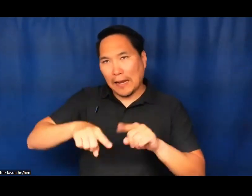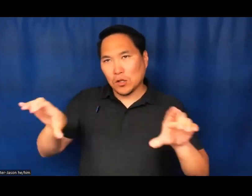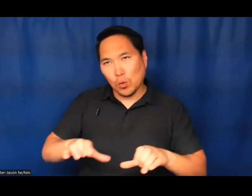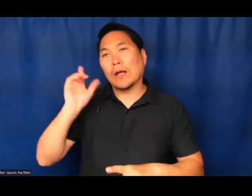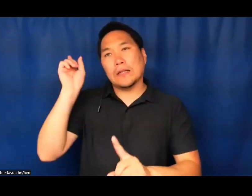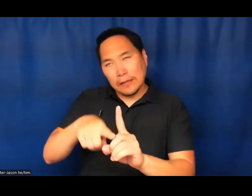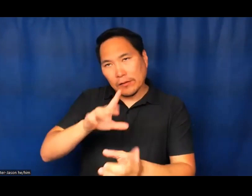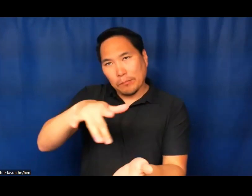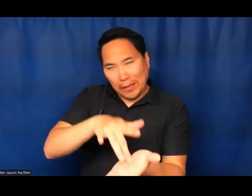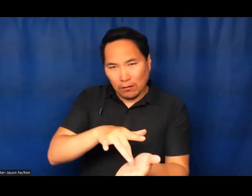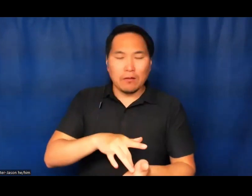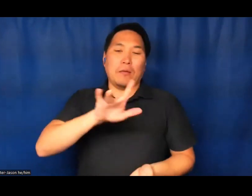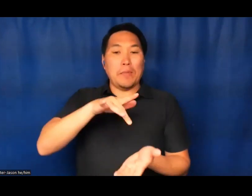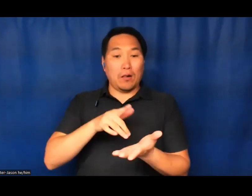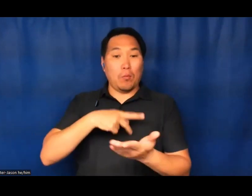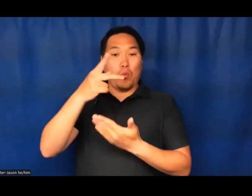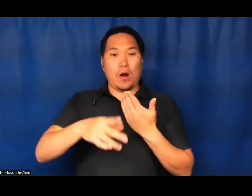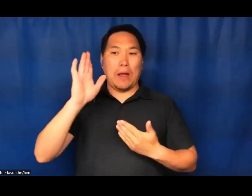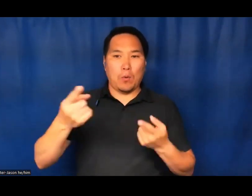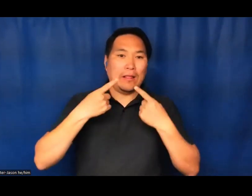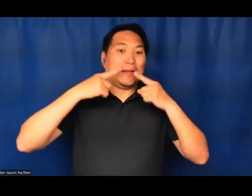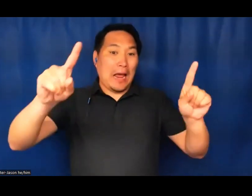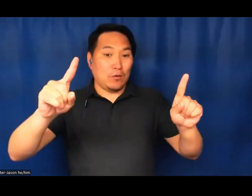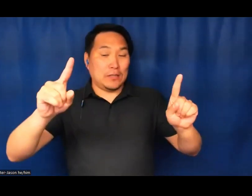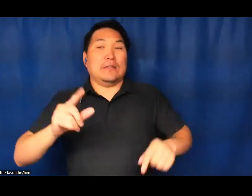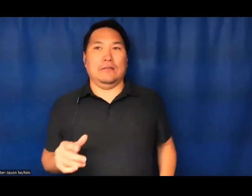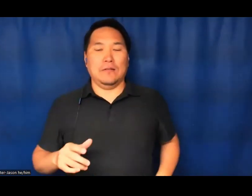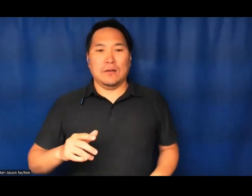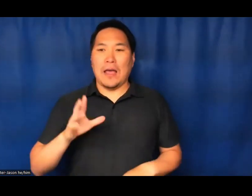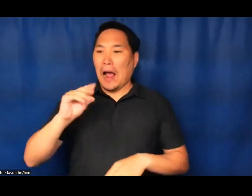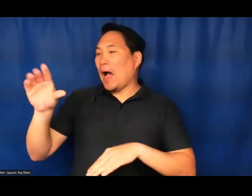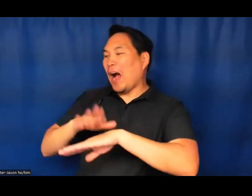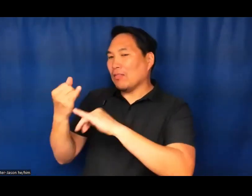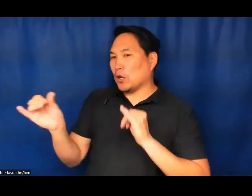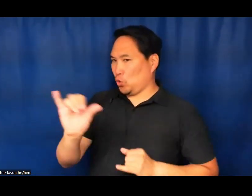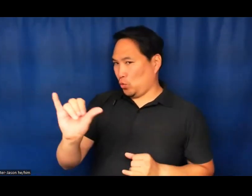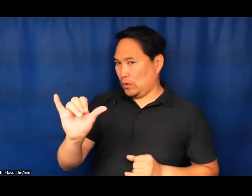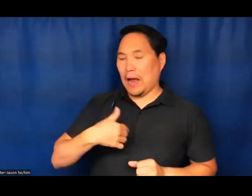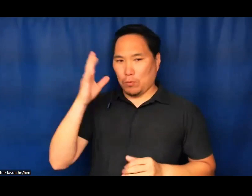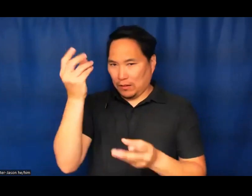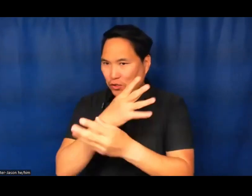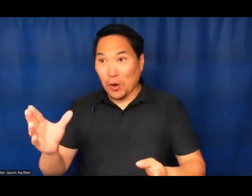During mid-program, we'll give it to the folks online as well, the magic word you need to